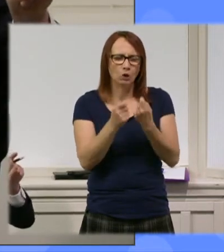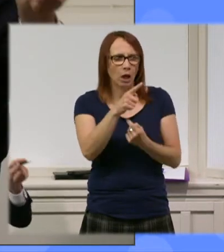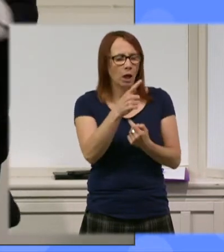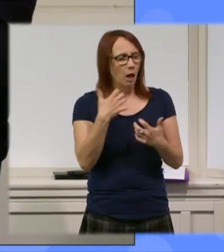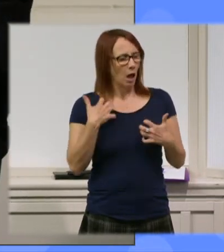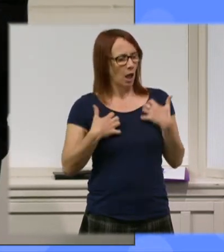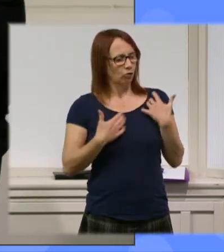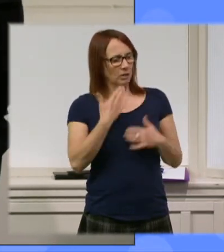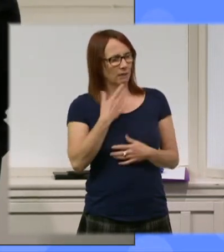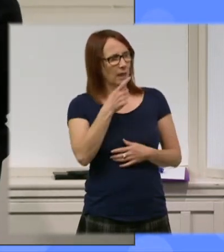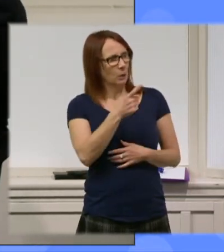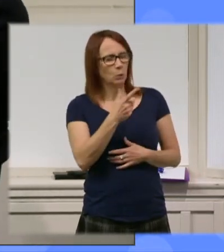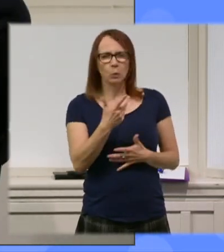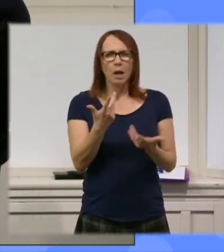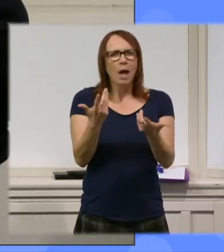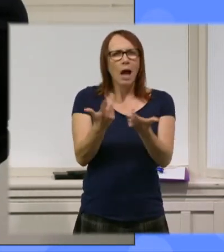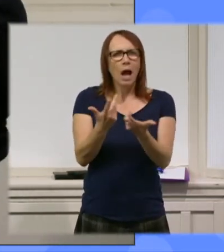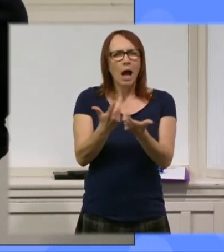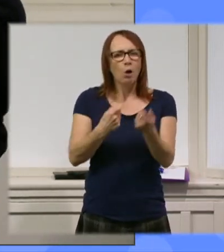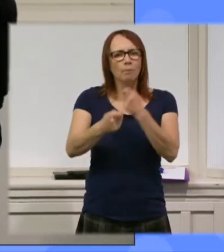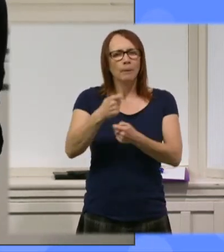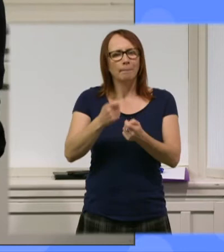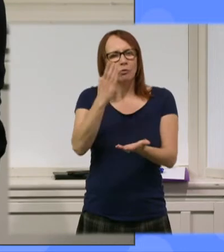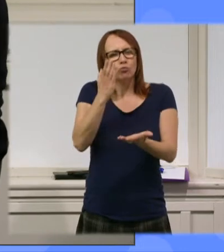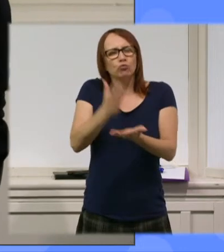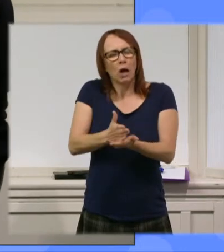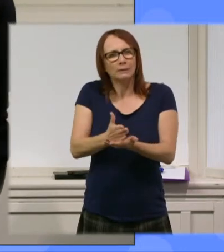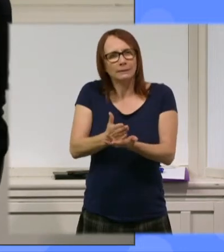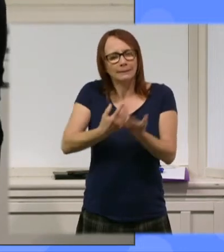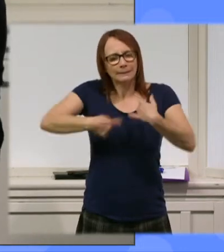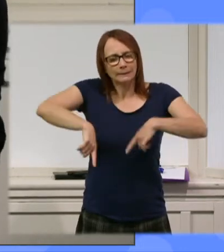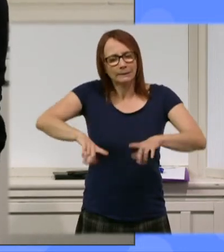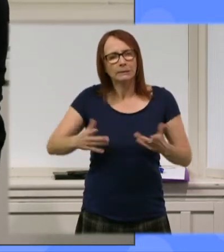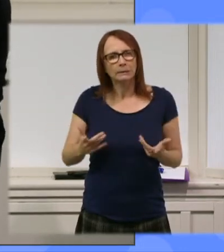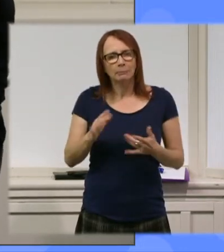how do you regain trust might it be done by making things more straightforward or